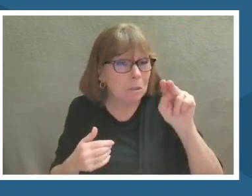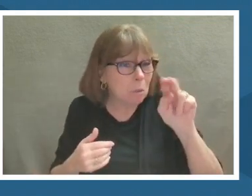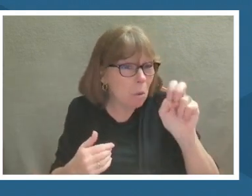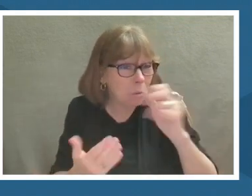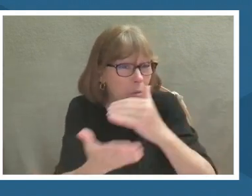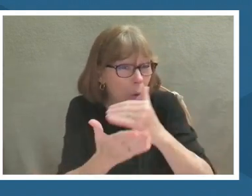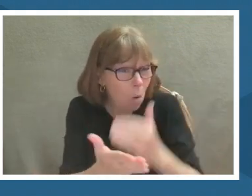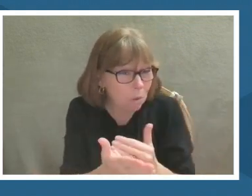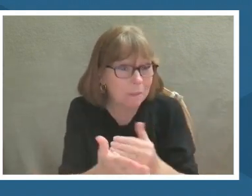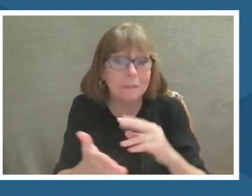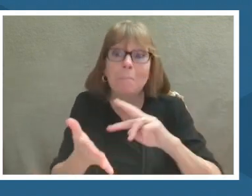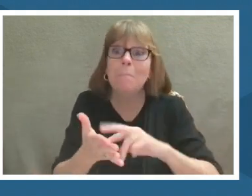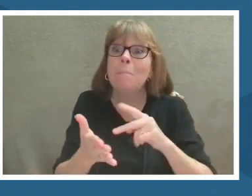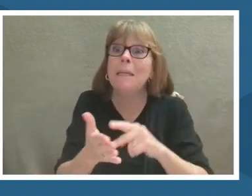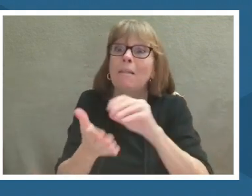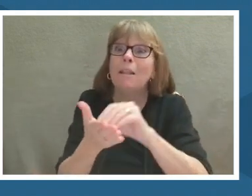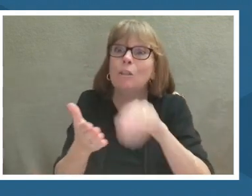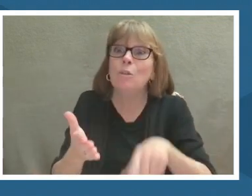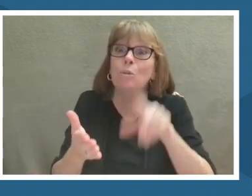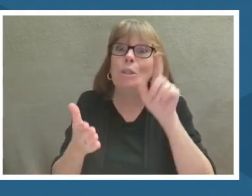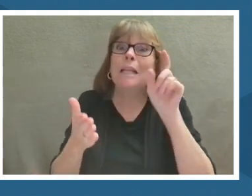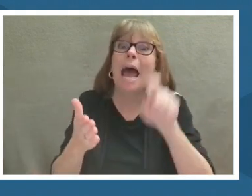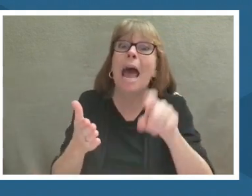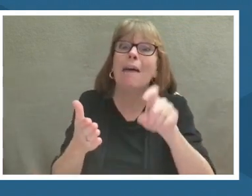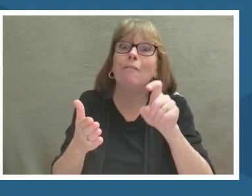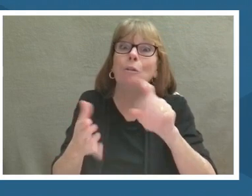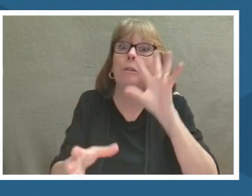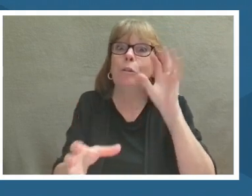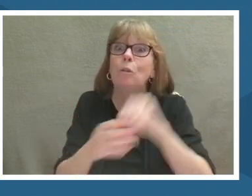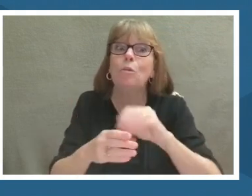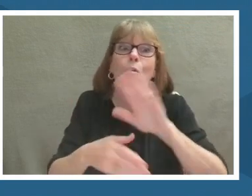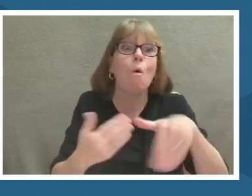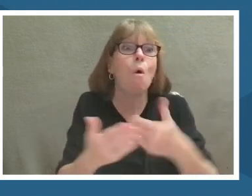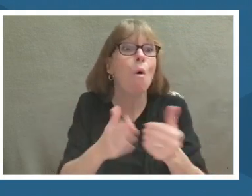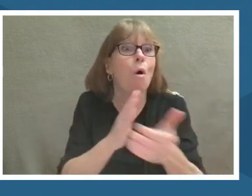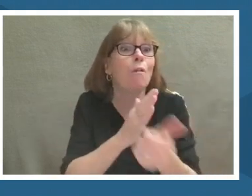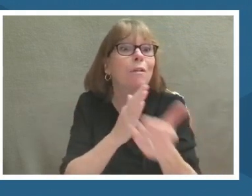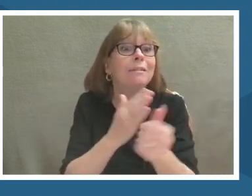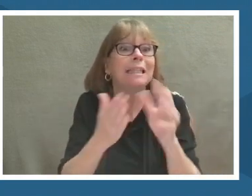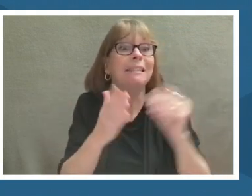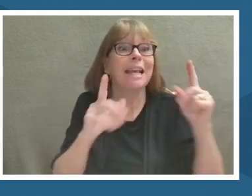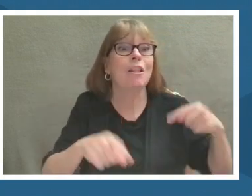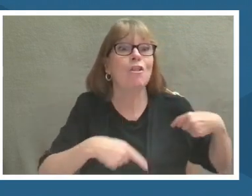learned in presenting on you know a